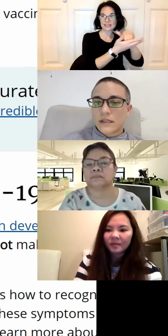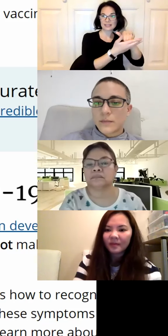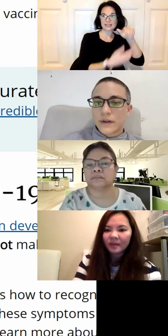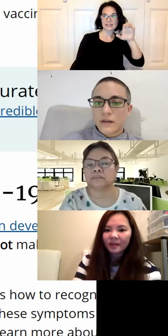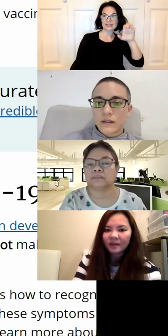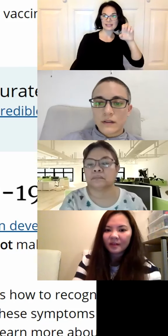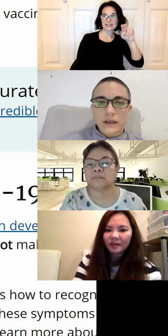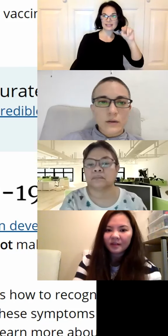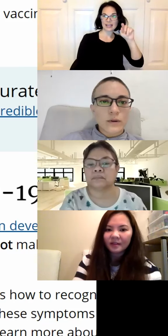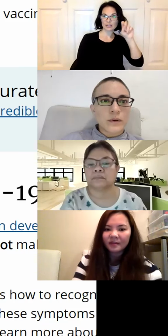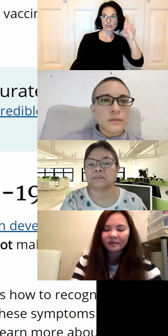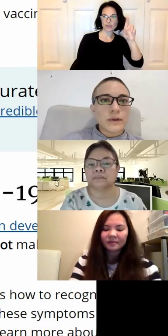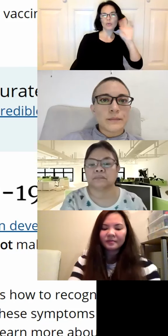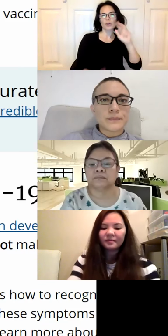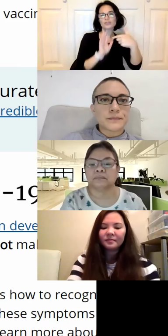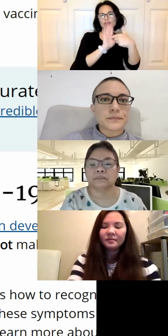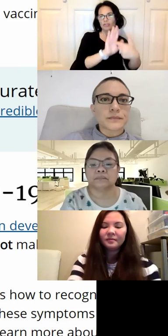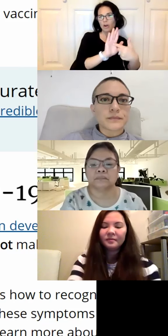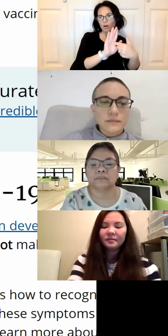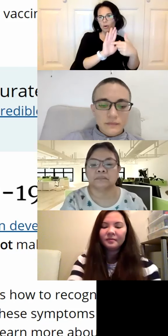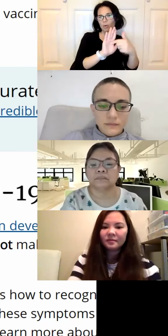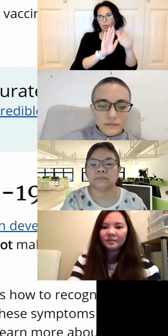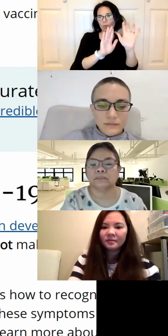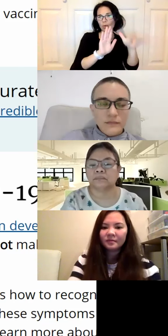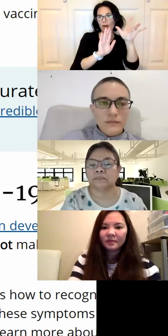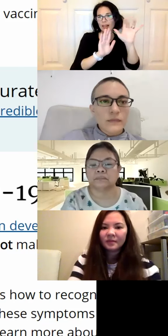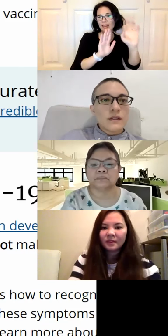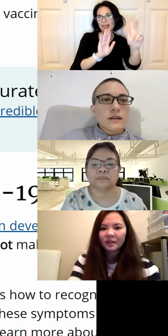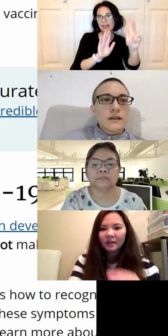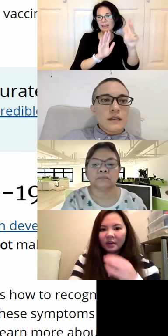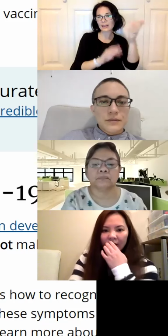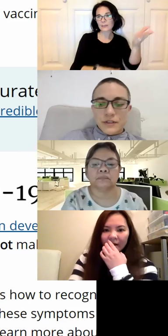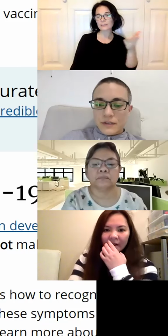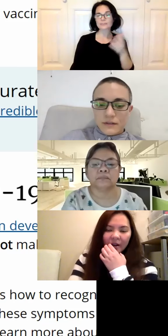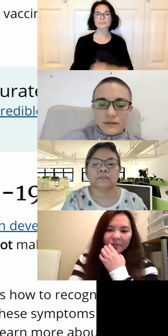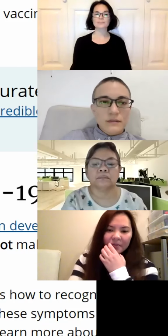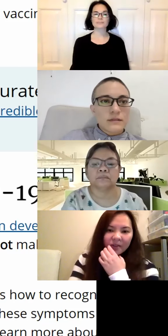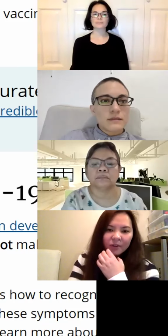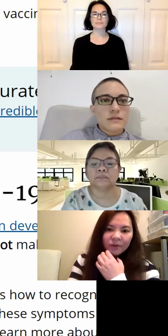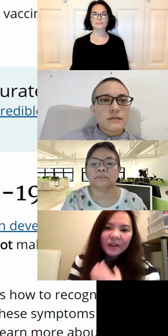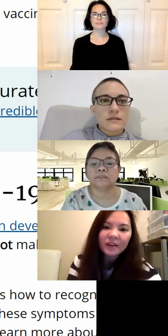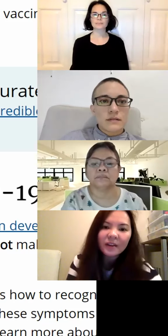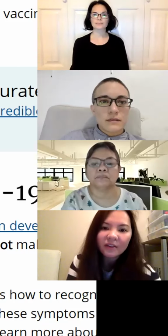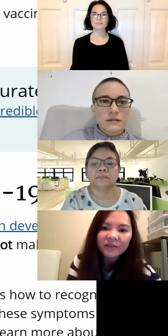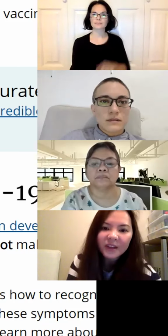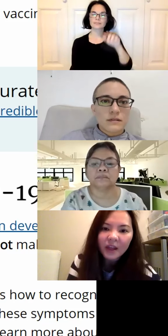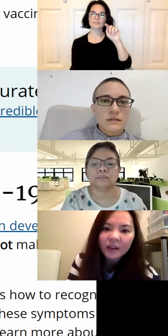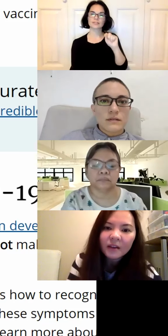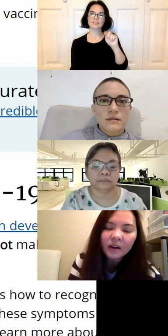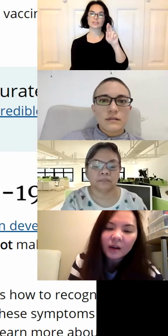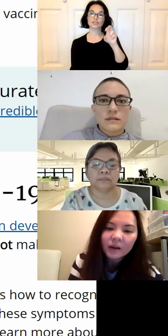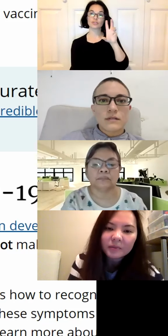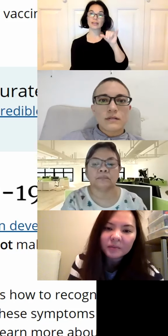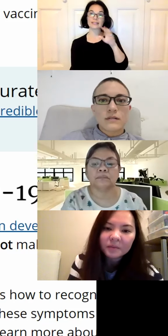I’m also going to share the FDA website: fda.gov/emergency-preparedness-and-response.